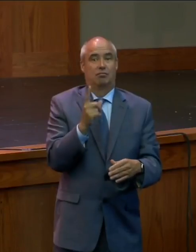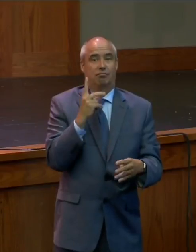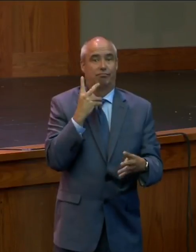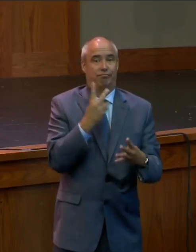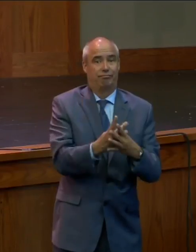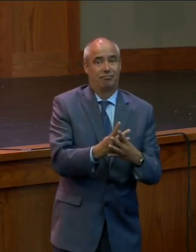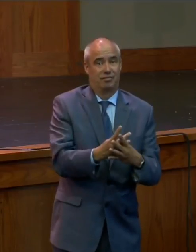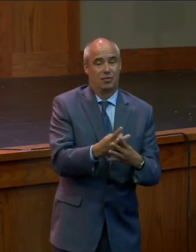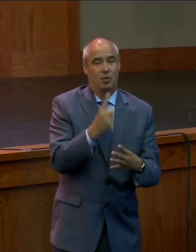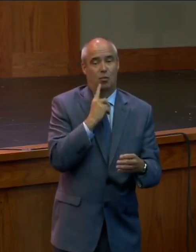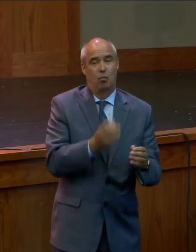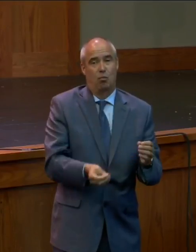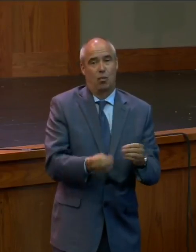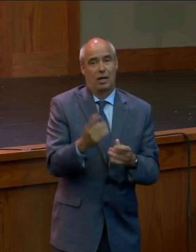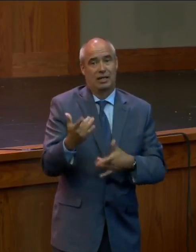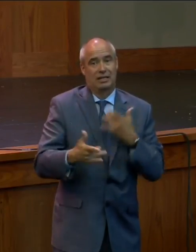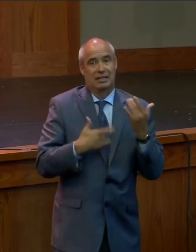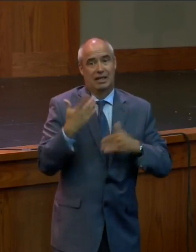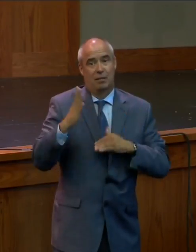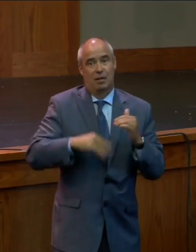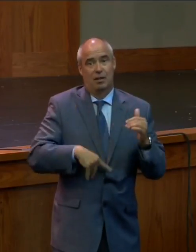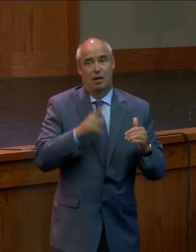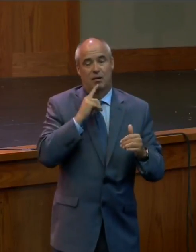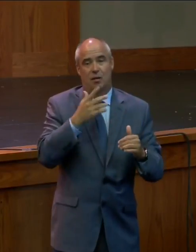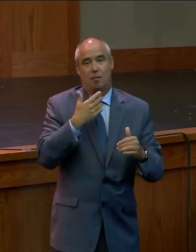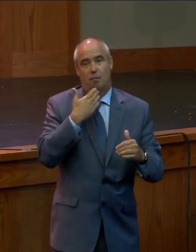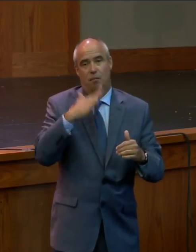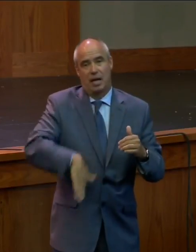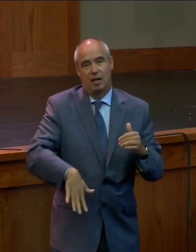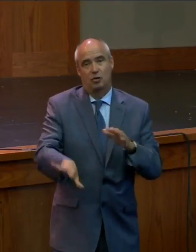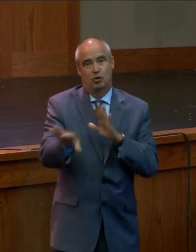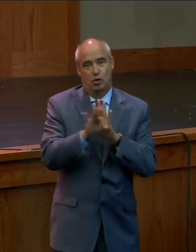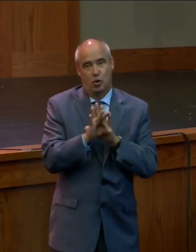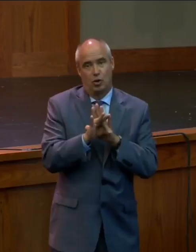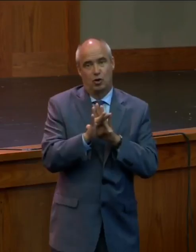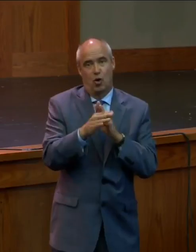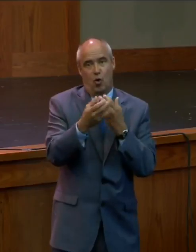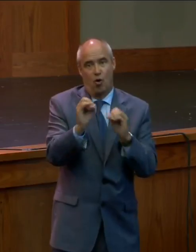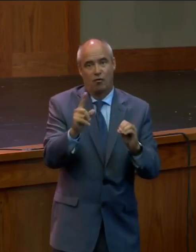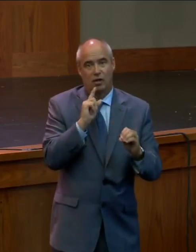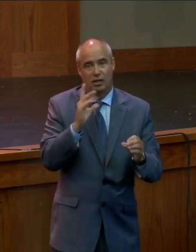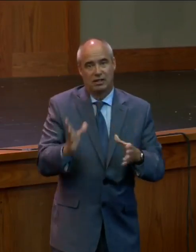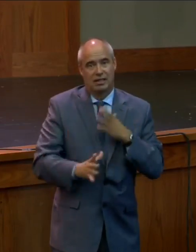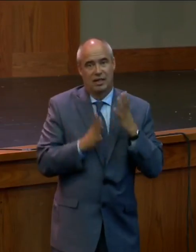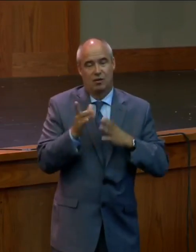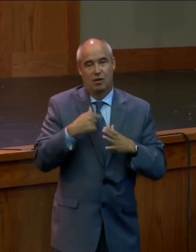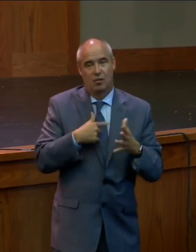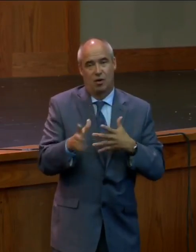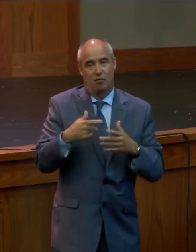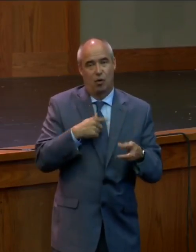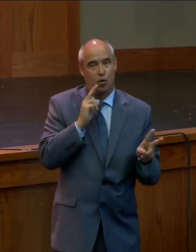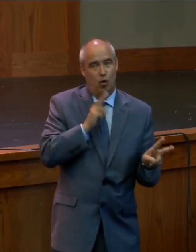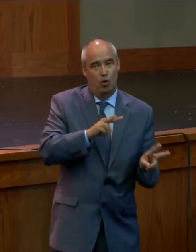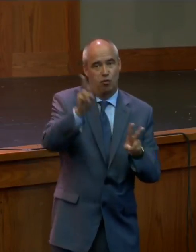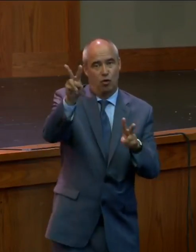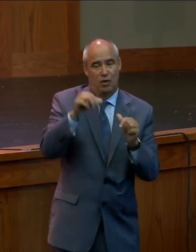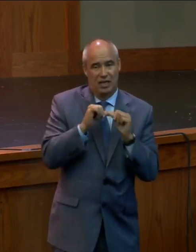SOMETHING FAR MORE EXCITING THAN POOR CHOICE OF OFFICE DECORATION. REGARDLESS, I LOOK FORWARD TO CONTINUING THIS FIGHT FOR